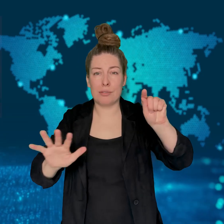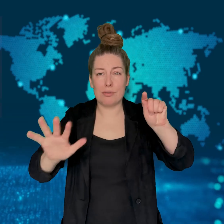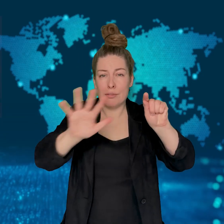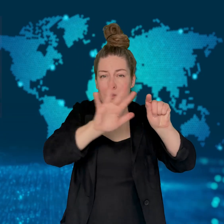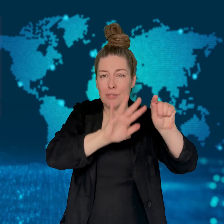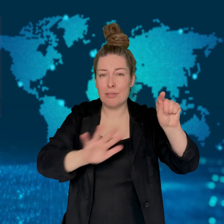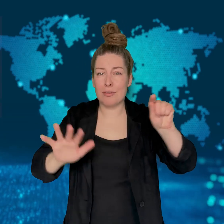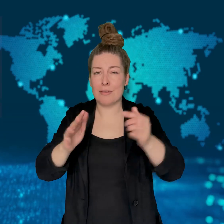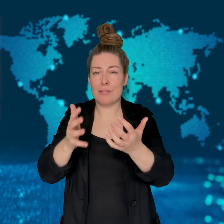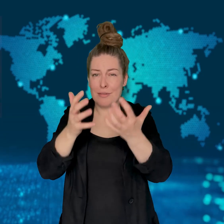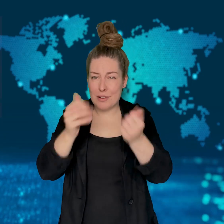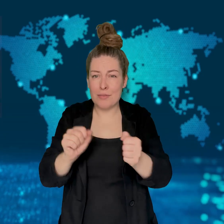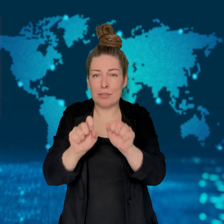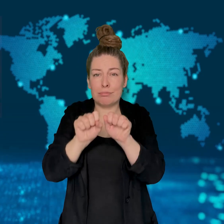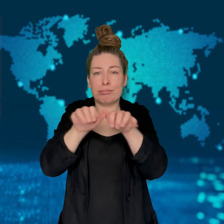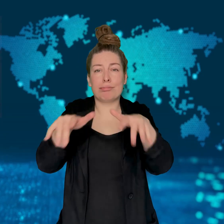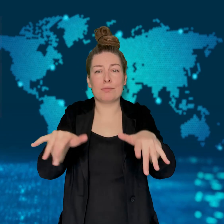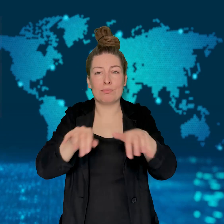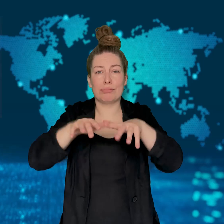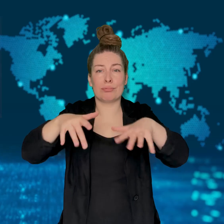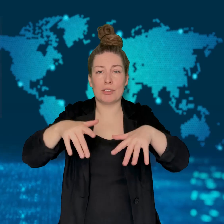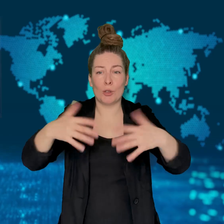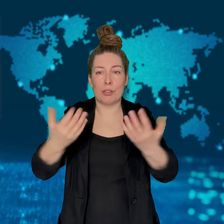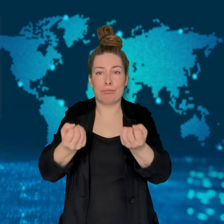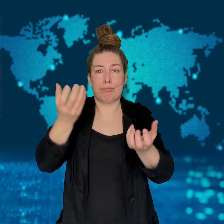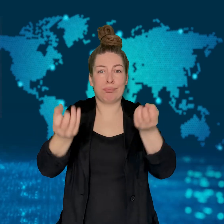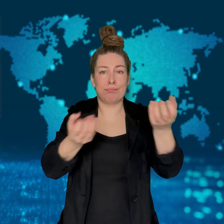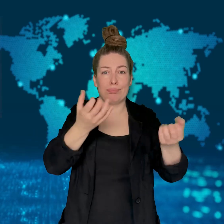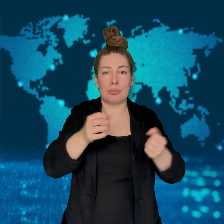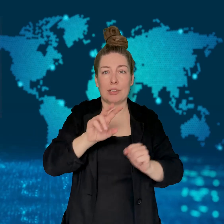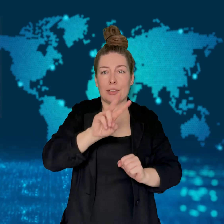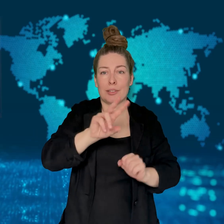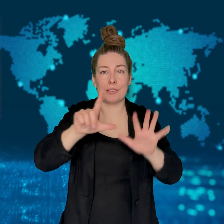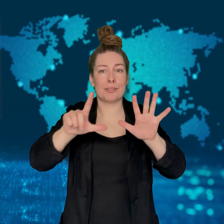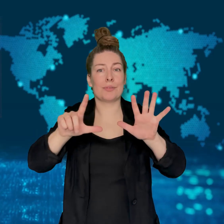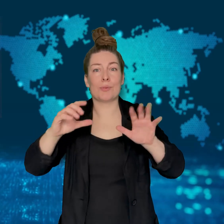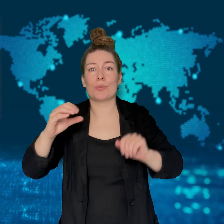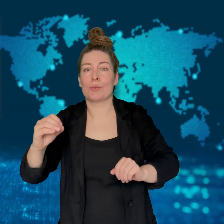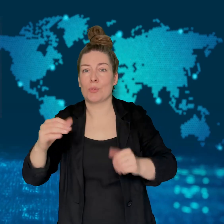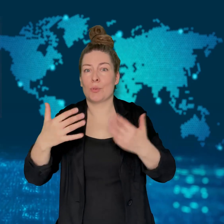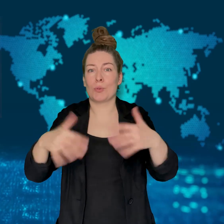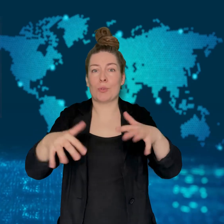That is more than anywhere else in the world.